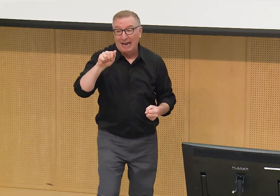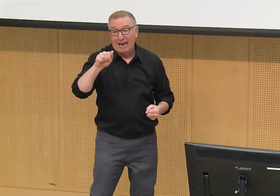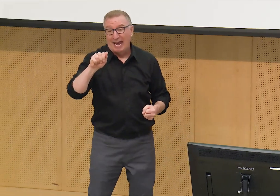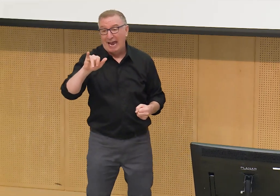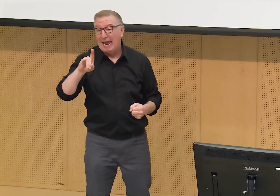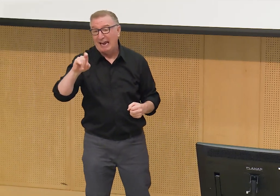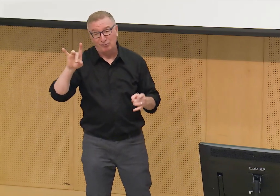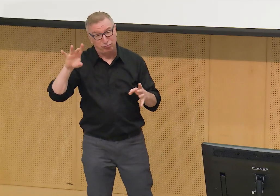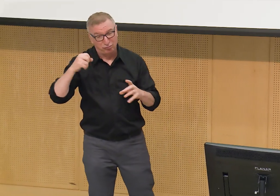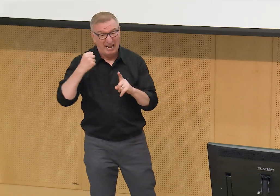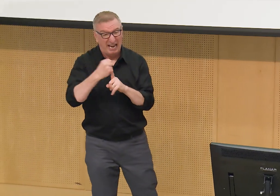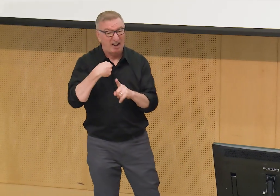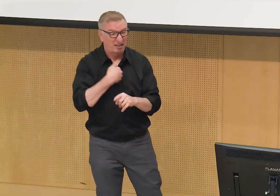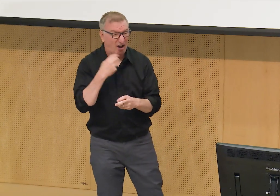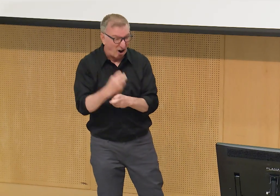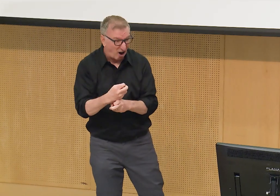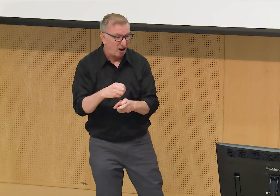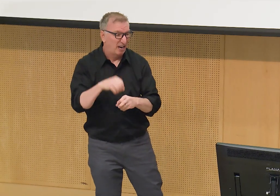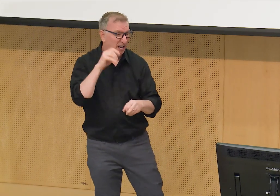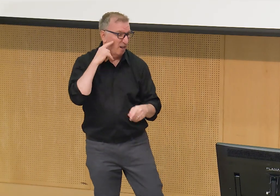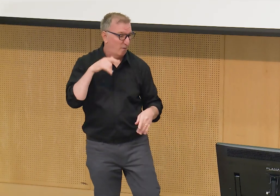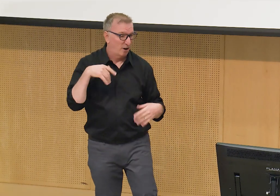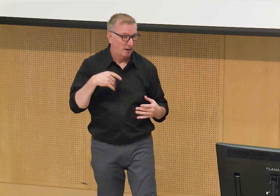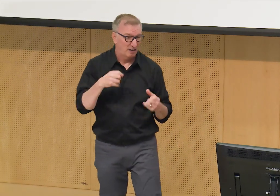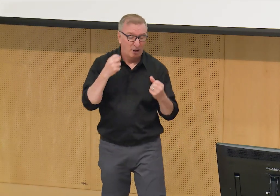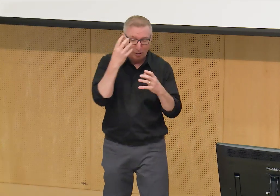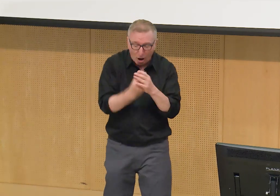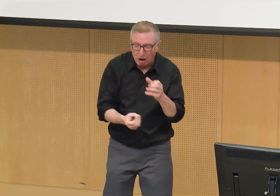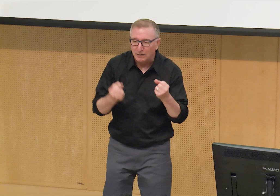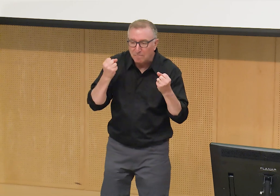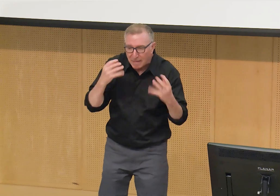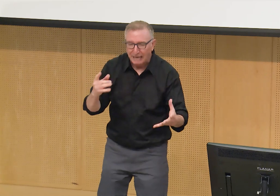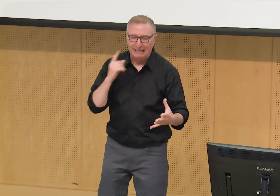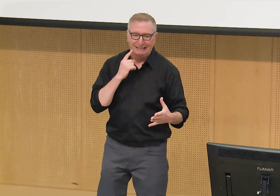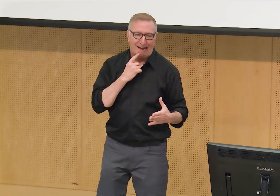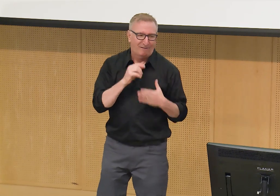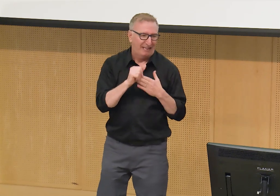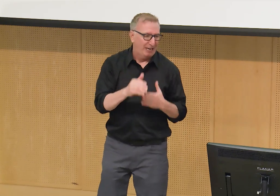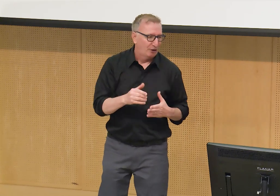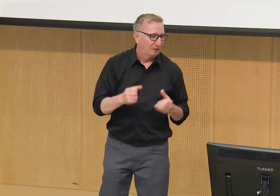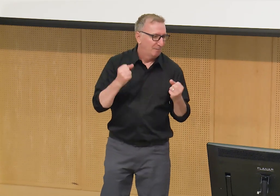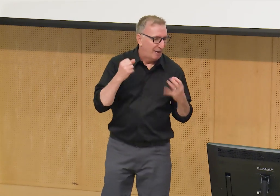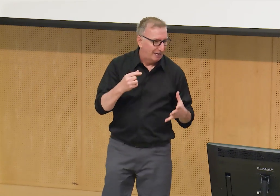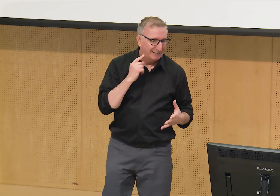This was during the AIDS crisis that really hit our community hard. Many Deaf leaders were gay themselves